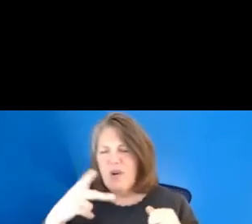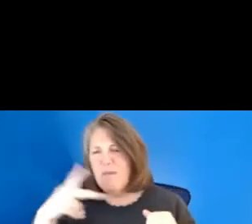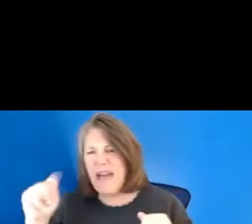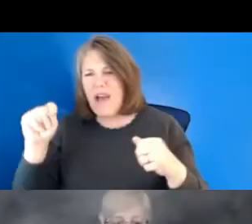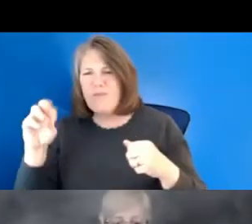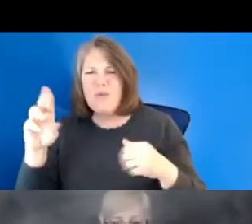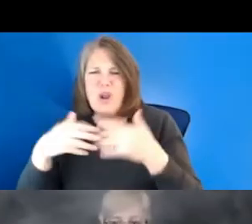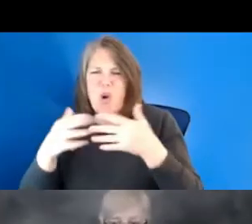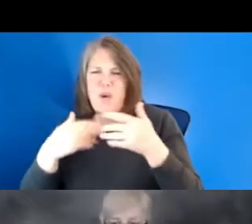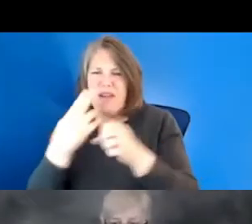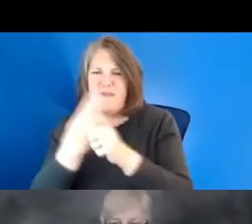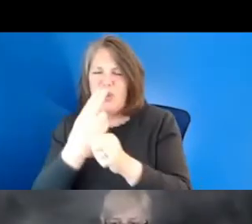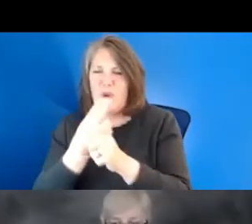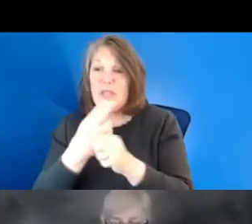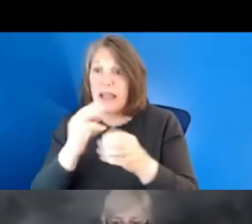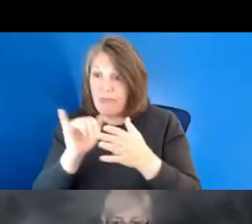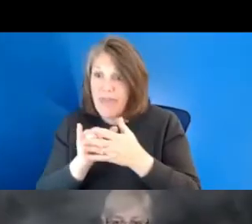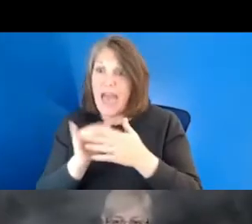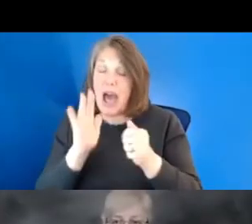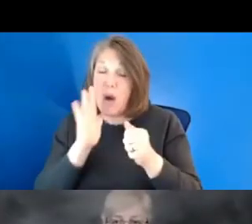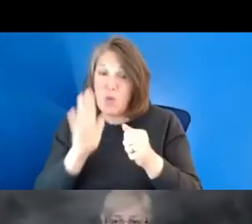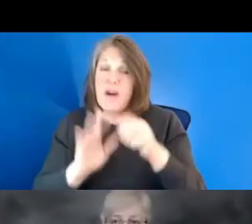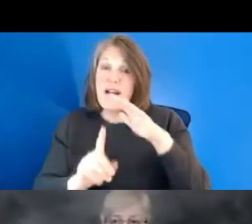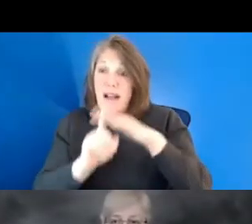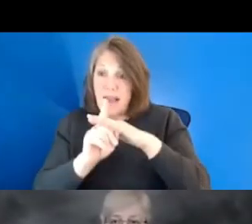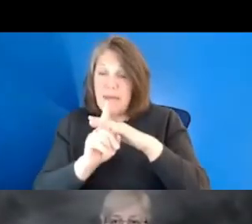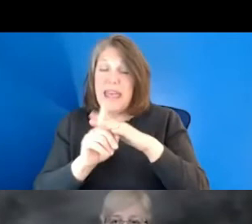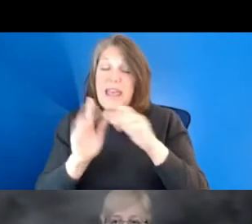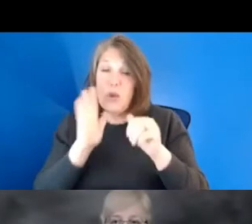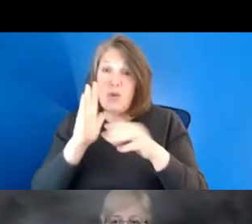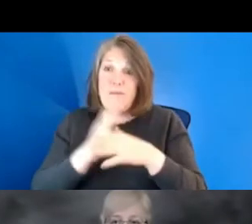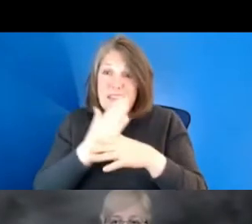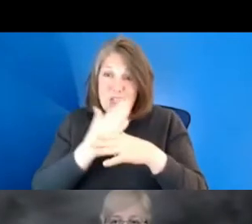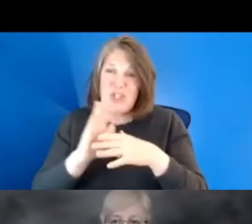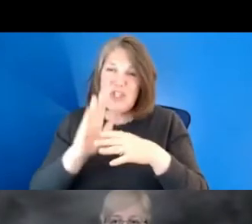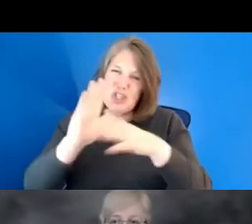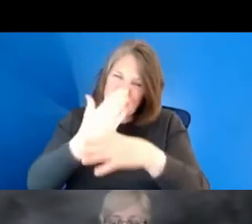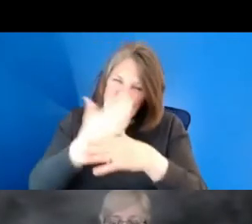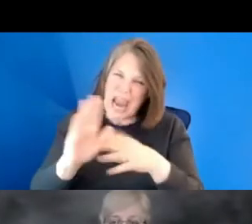modality. You will be sharing, essentially, 17:22:47 your webpage